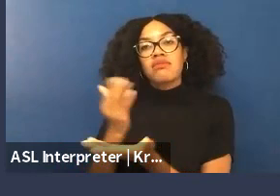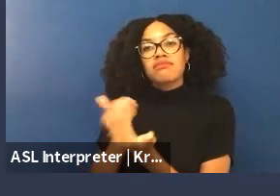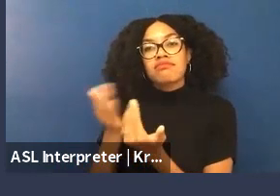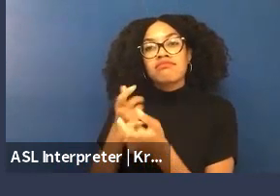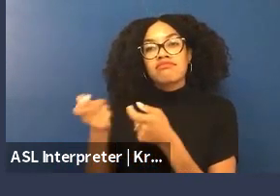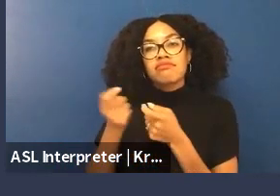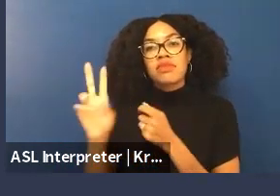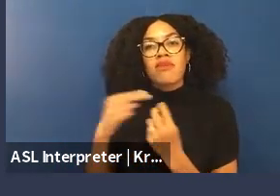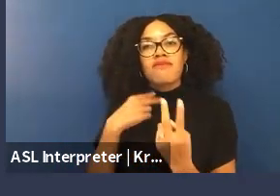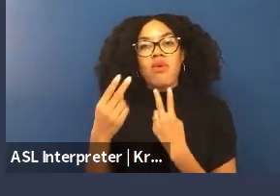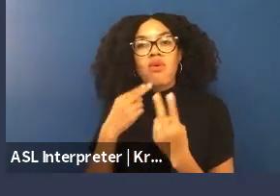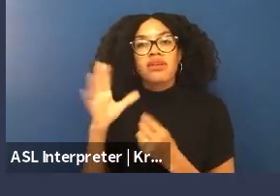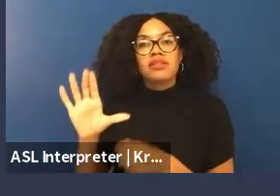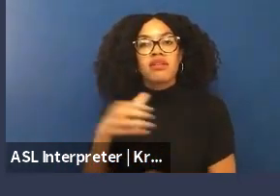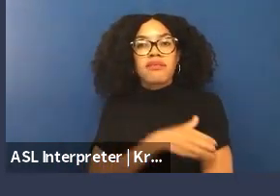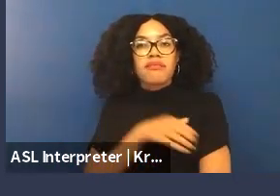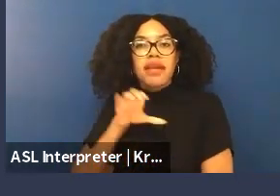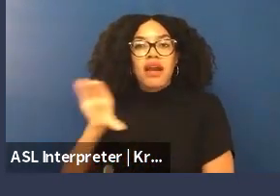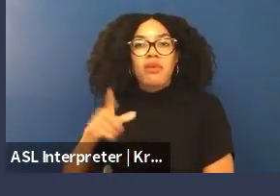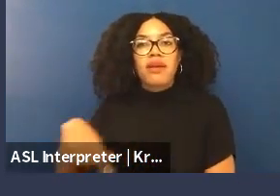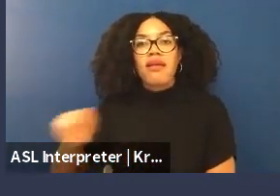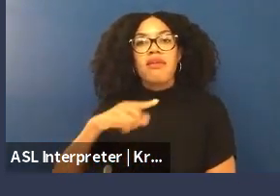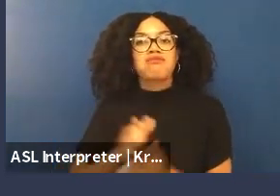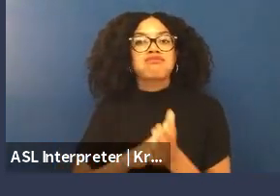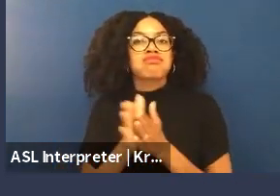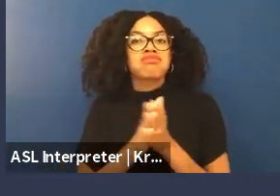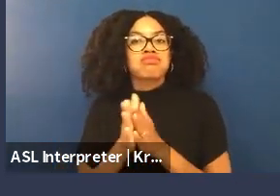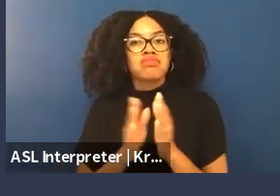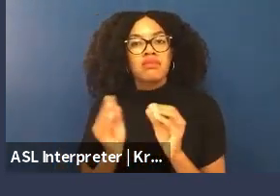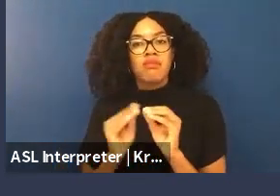that are in the best interest of many more stakeholder groups. In addition, we see leading